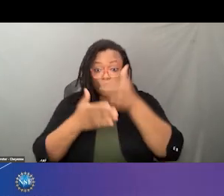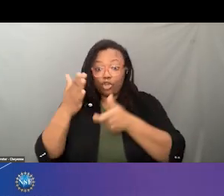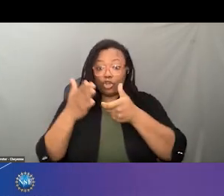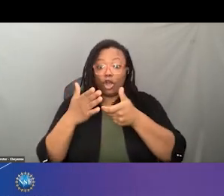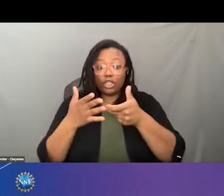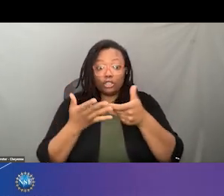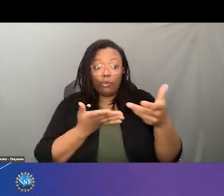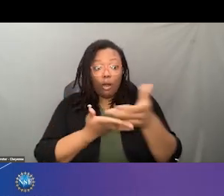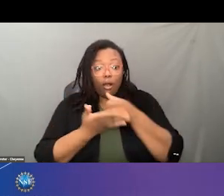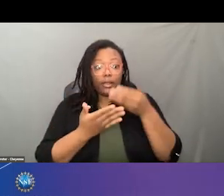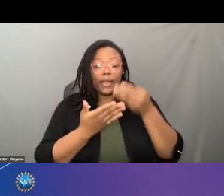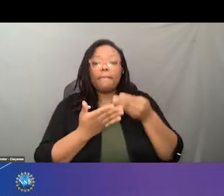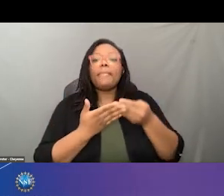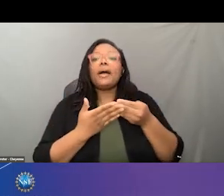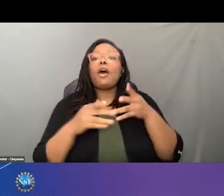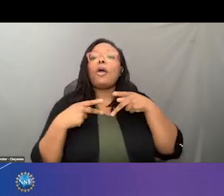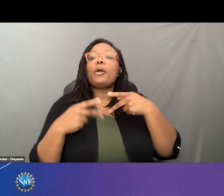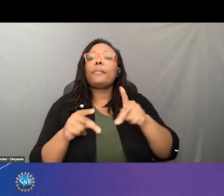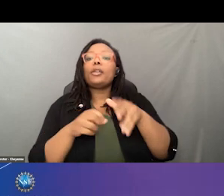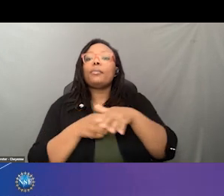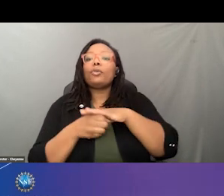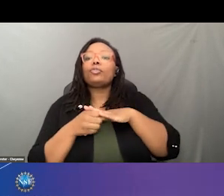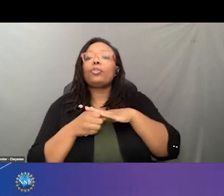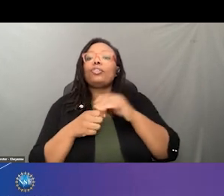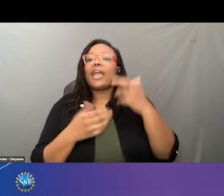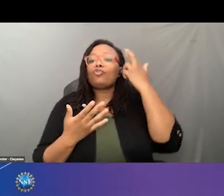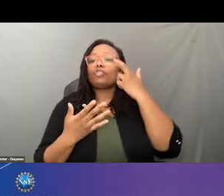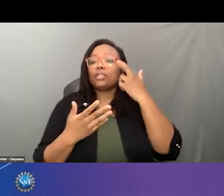that you are incurring in your grant are allowable, allocable, and reasonable,